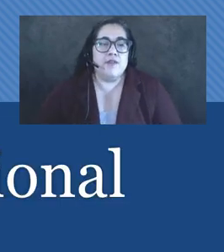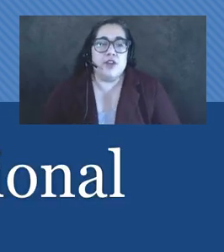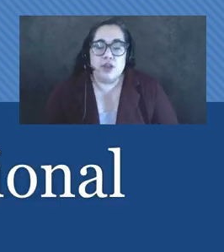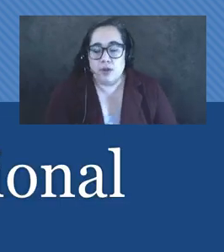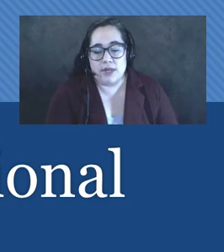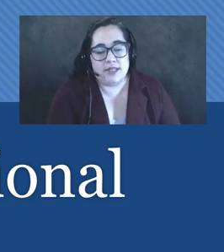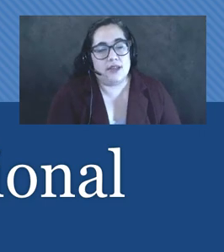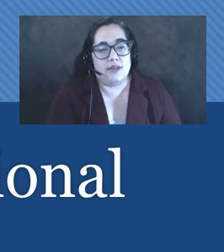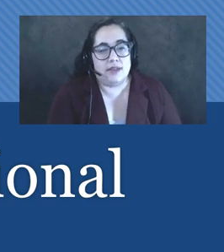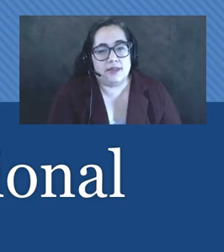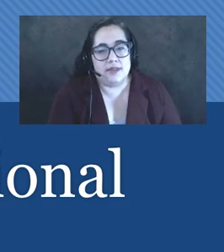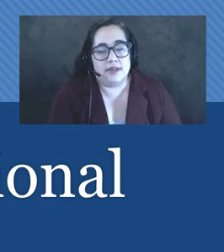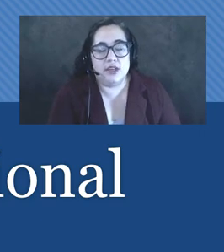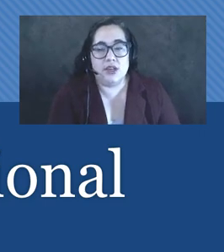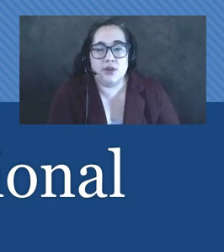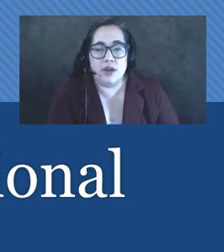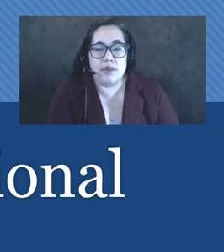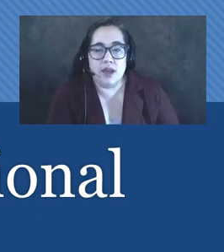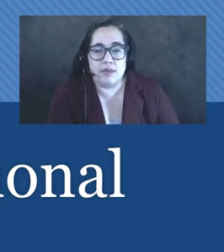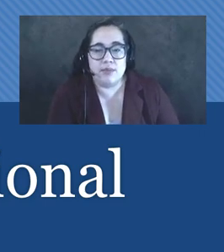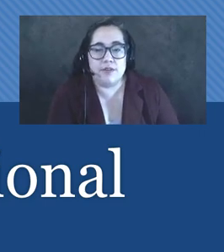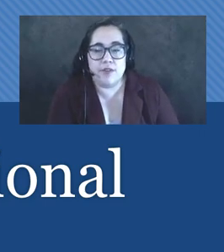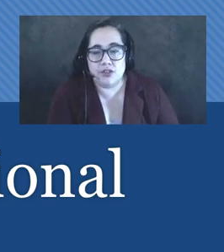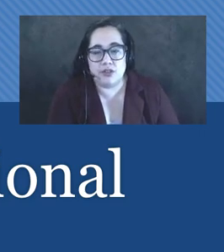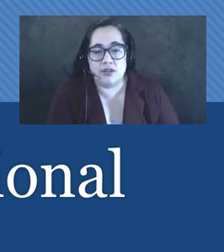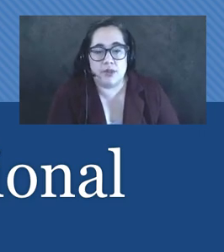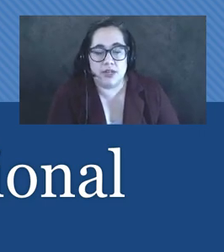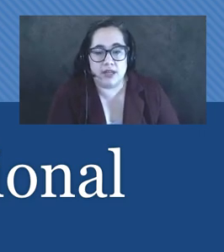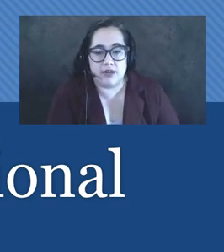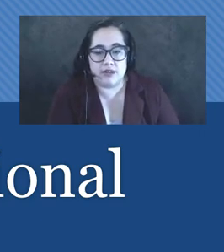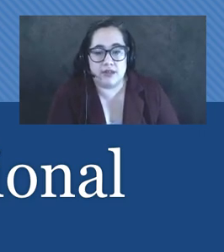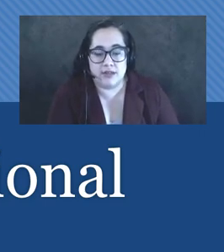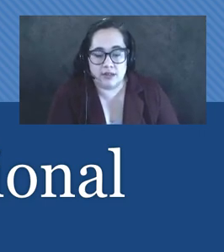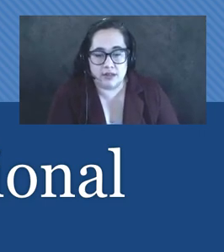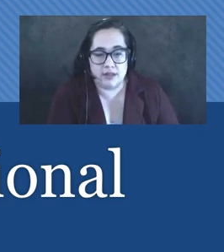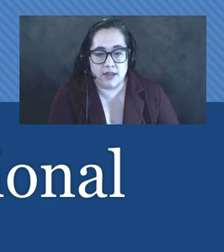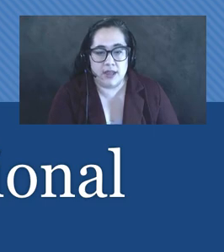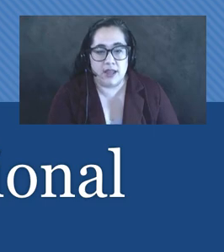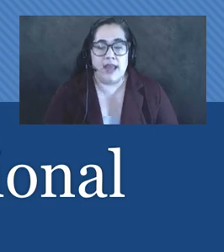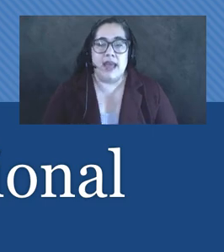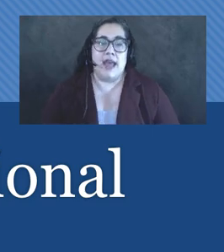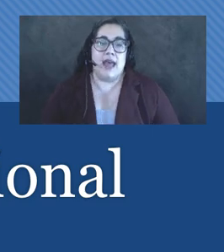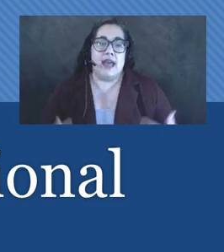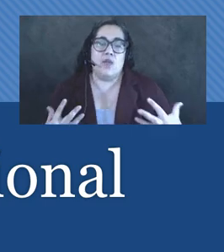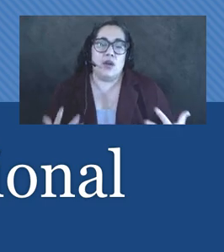And for you, I want to tell you this you are becoming professional communicators. And I want